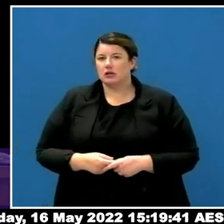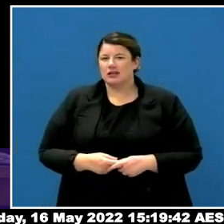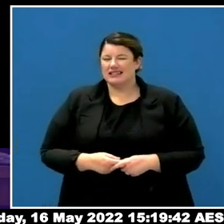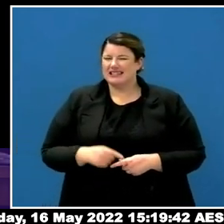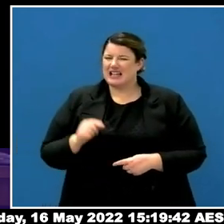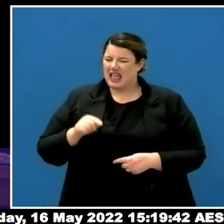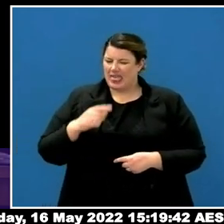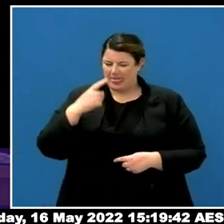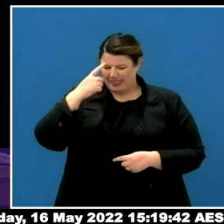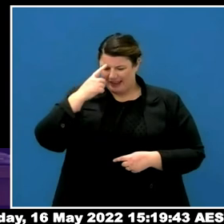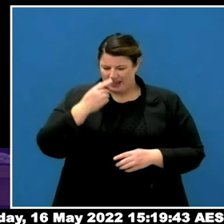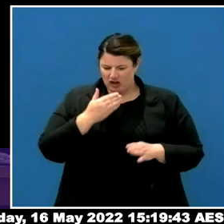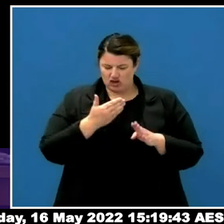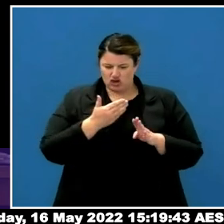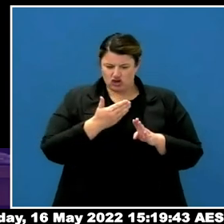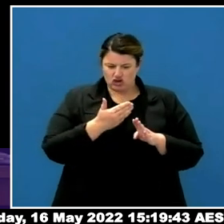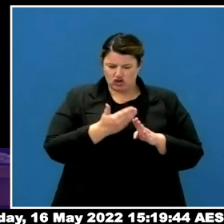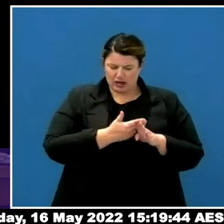started in January 2019.